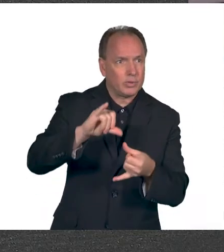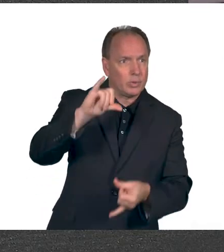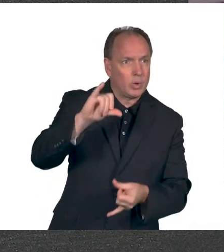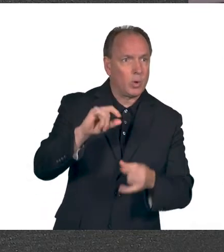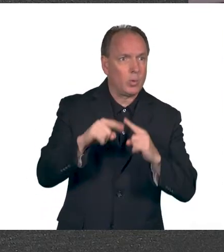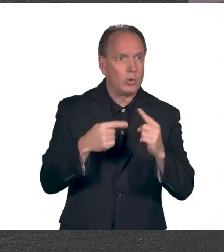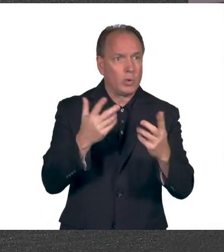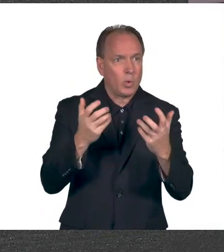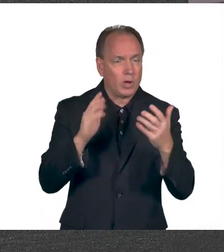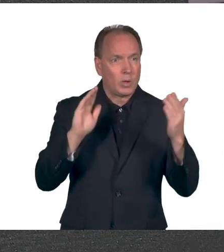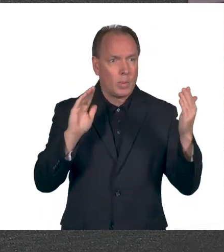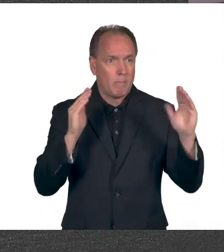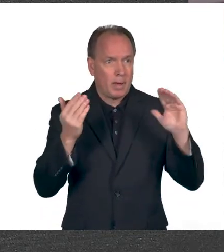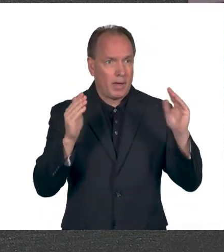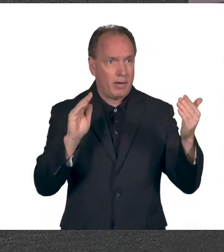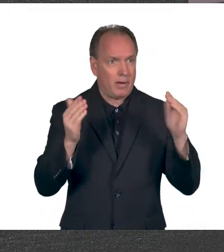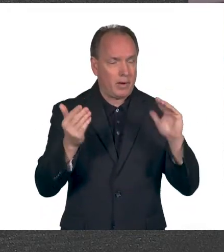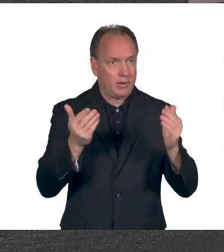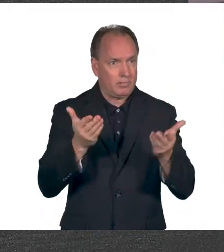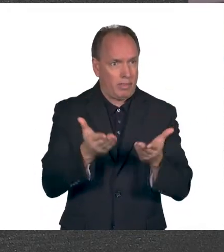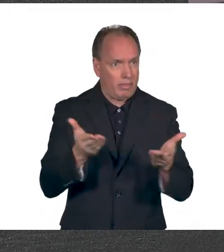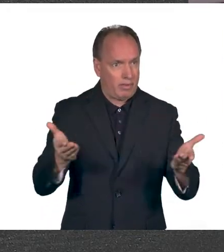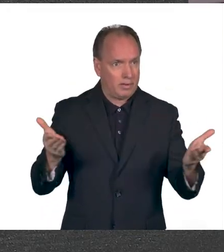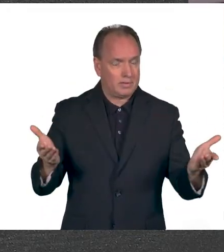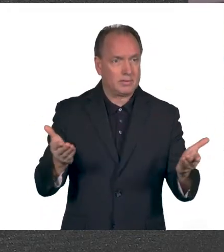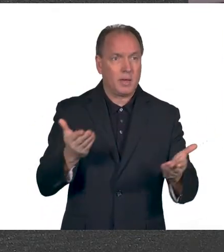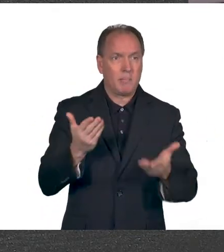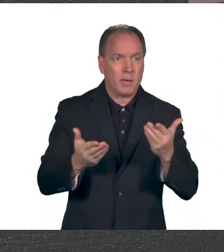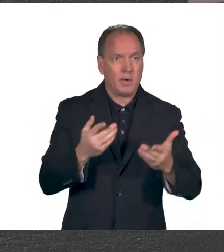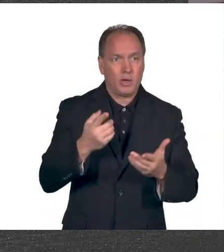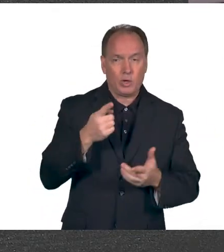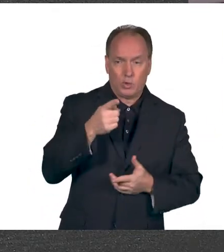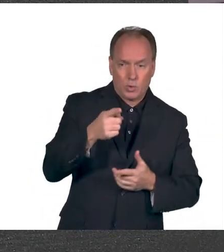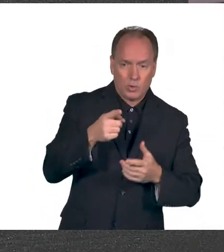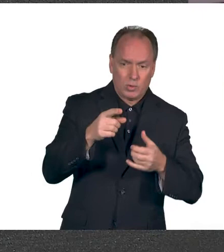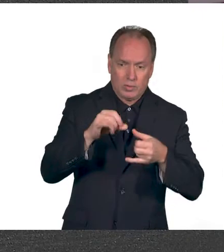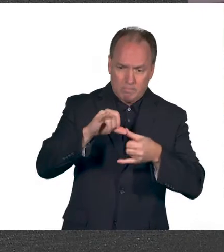You might want to measure to find out if someone is taller